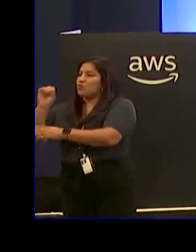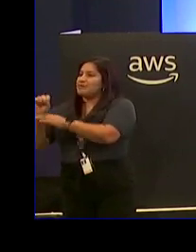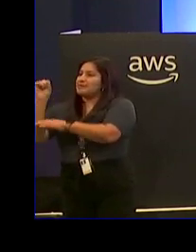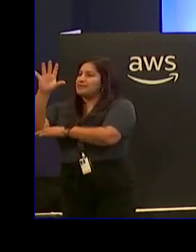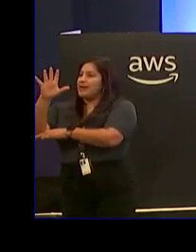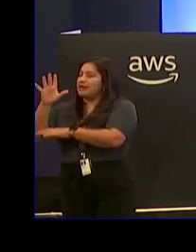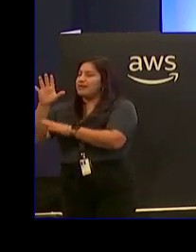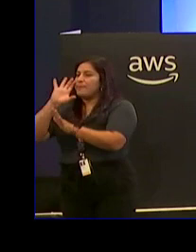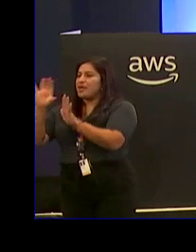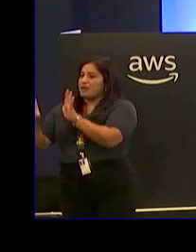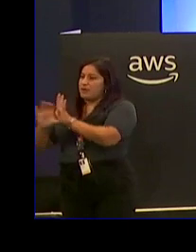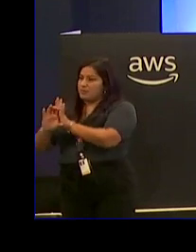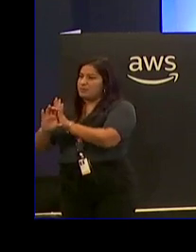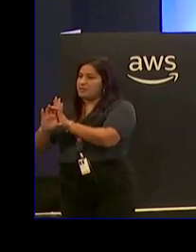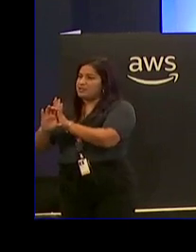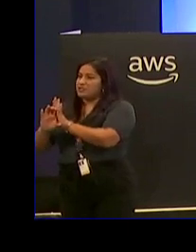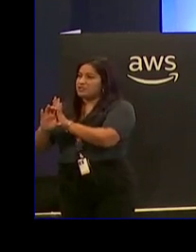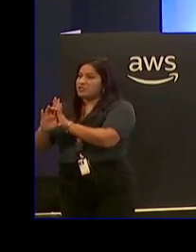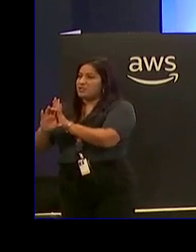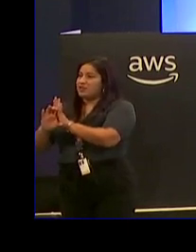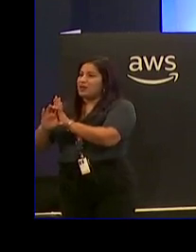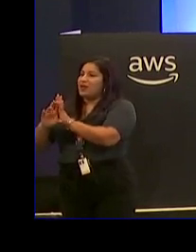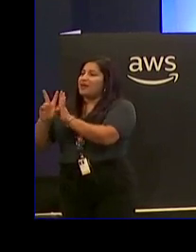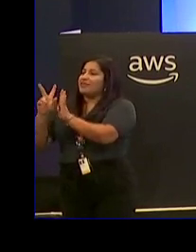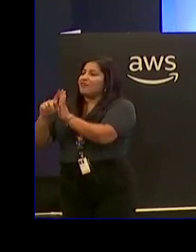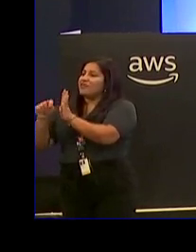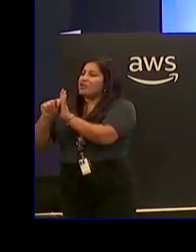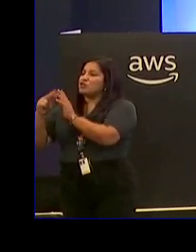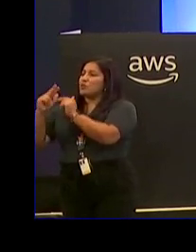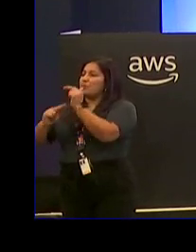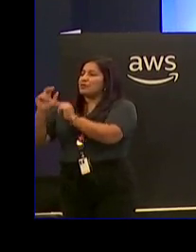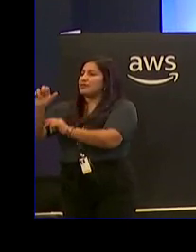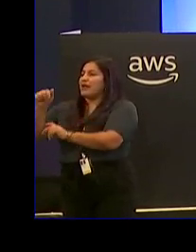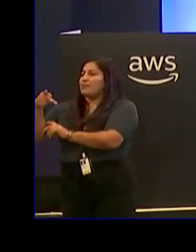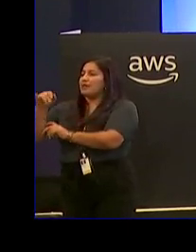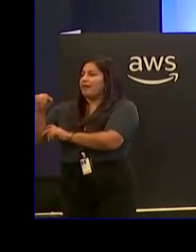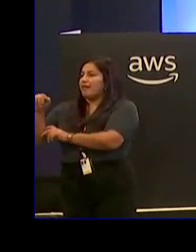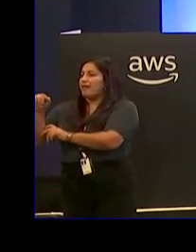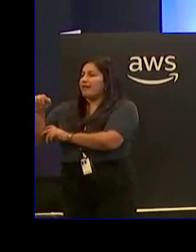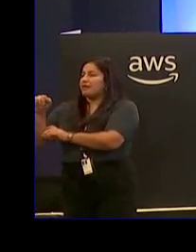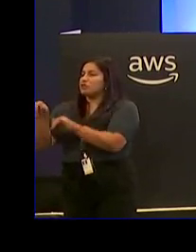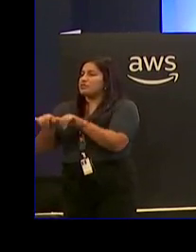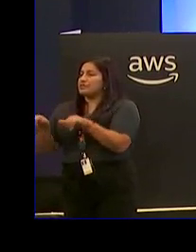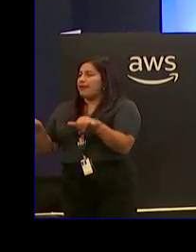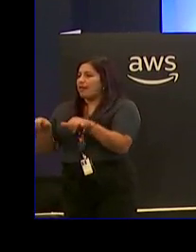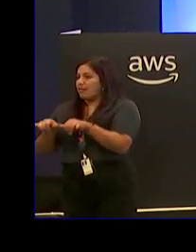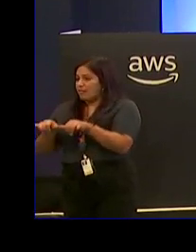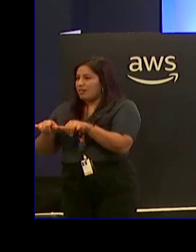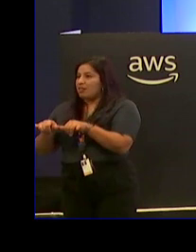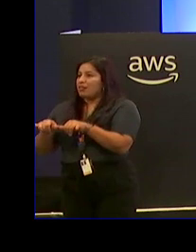service that we use to build the APIs at scale, Gateway speaks to Lambda,